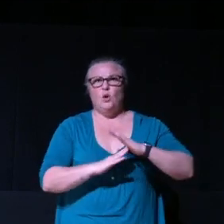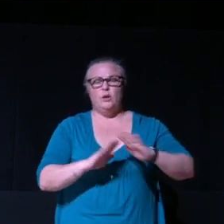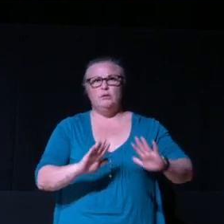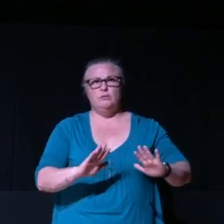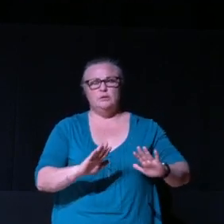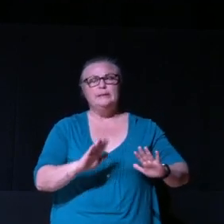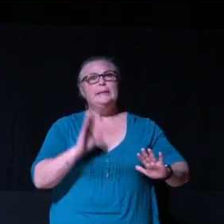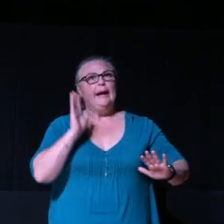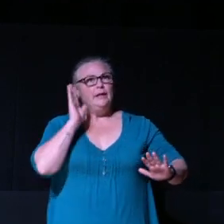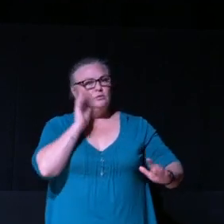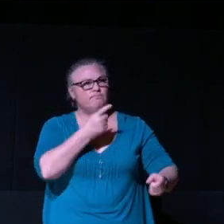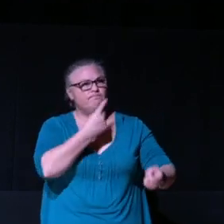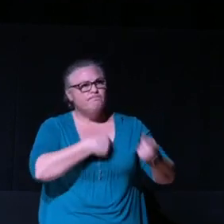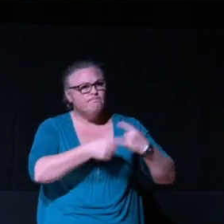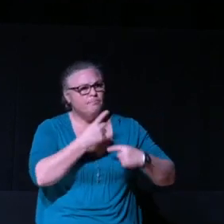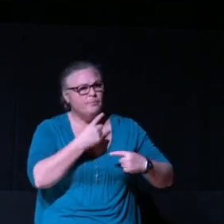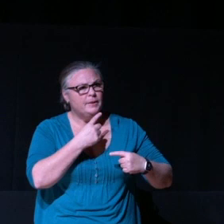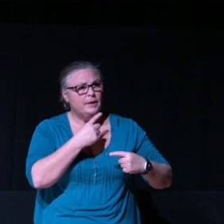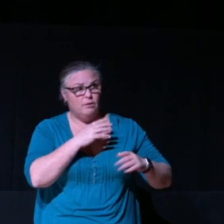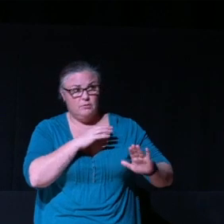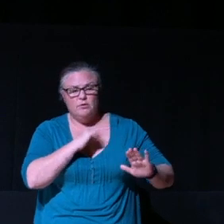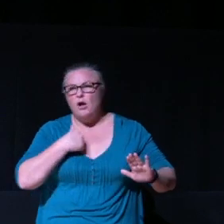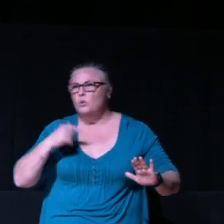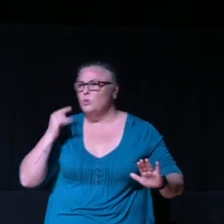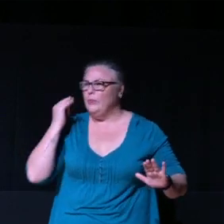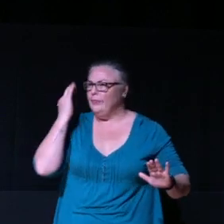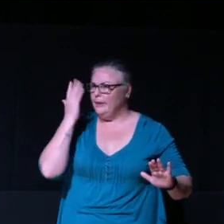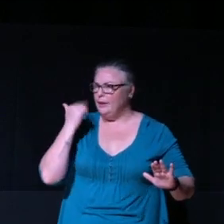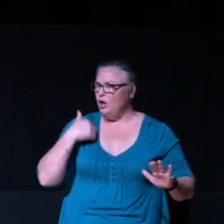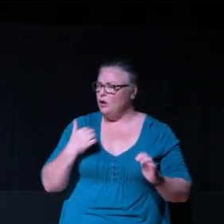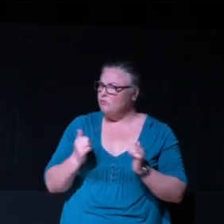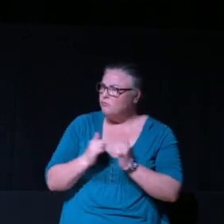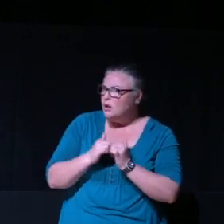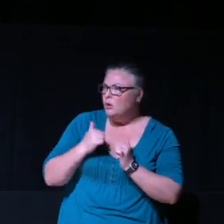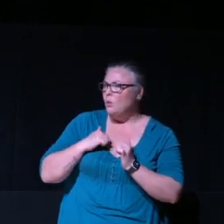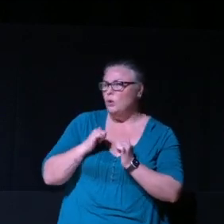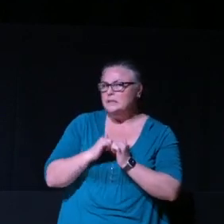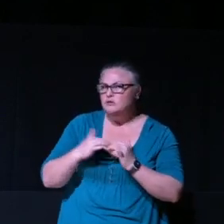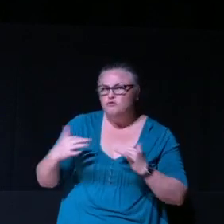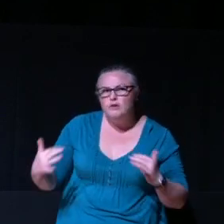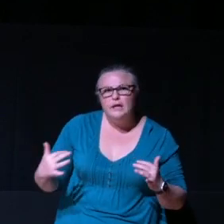they're saying. Let me think about that. Okay do I agree? Do I disagree? Are the reasons that